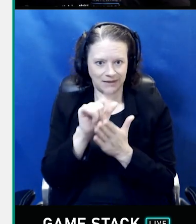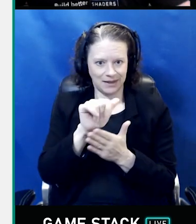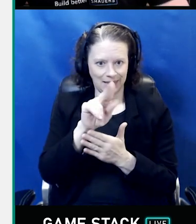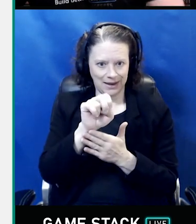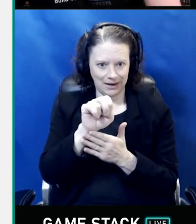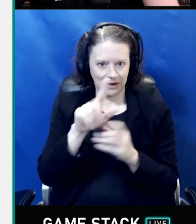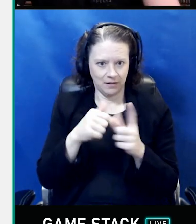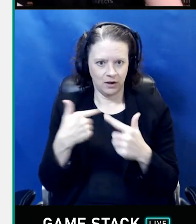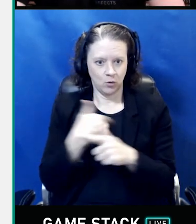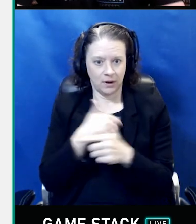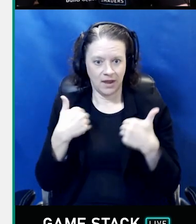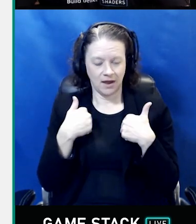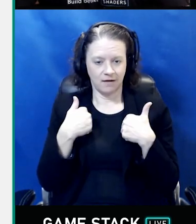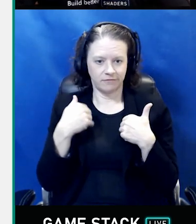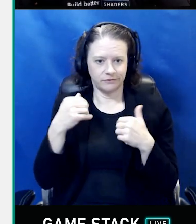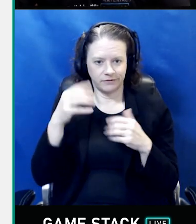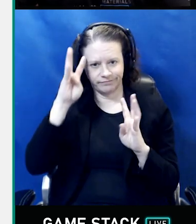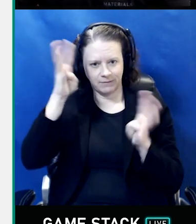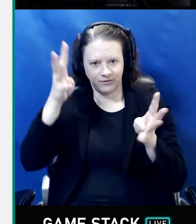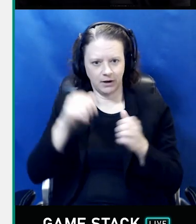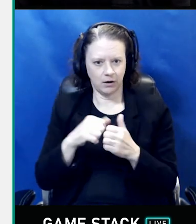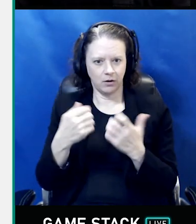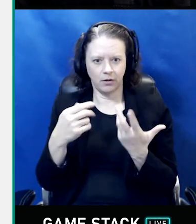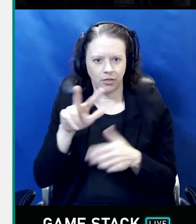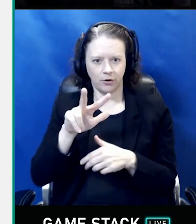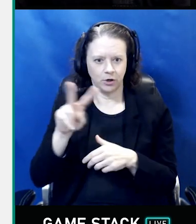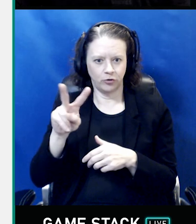hypothetical 32 component wave consisting of a bunch of lanes.